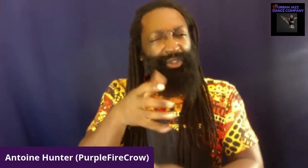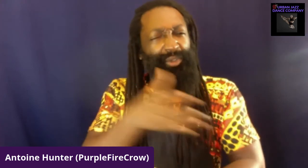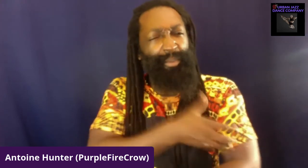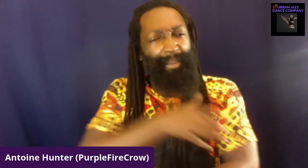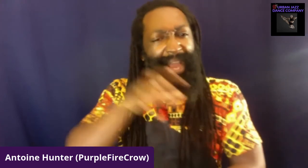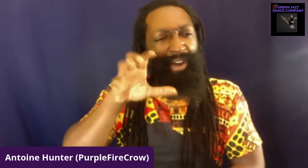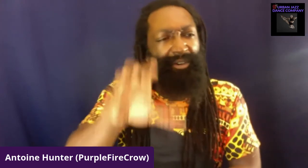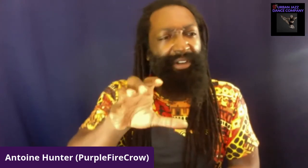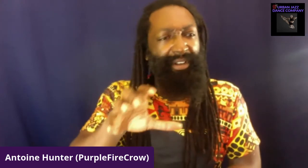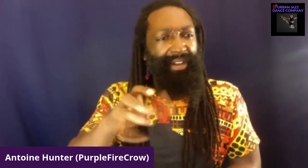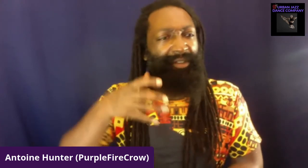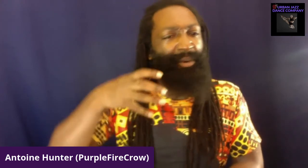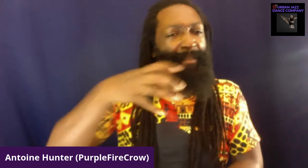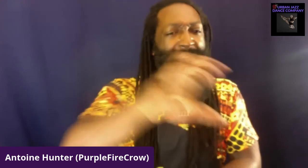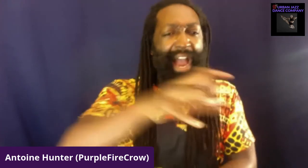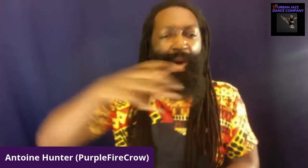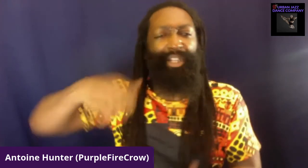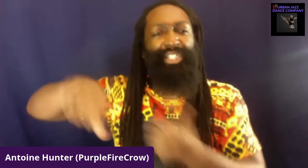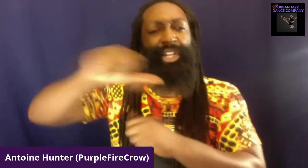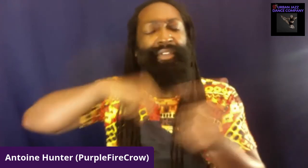You take the time to wake up and you can learn